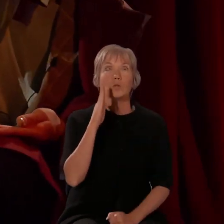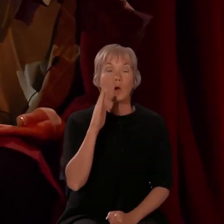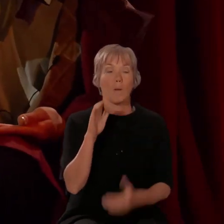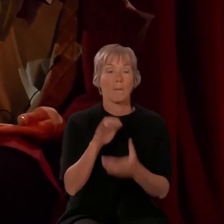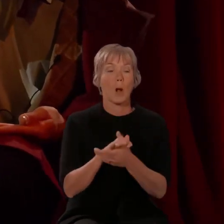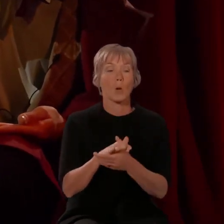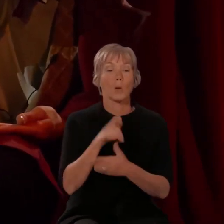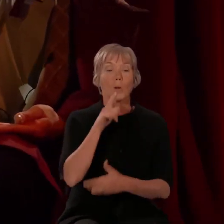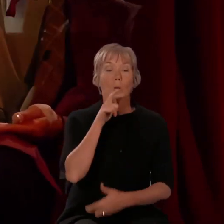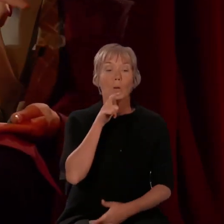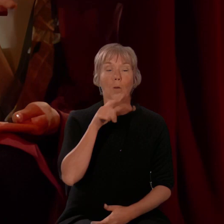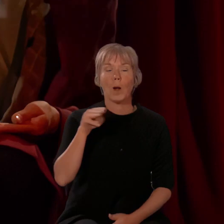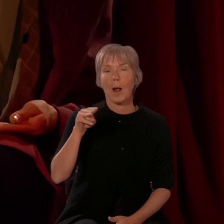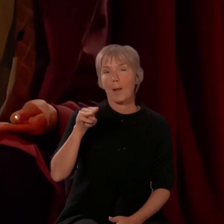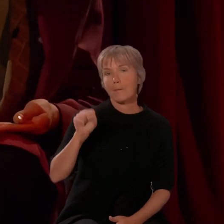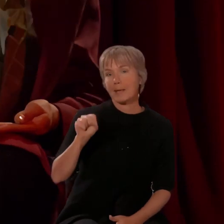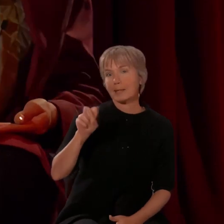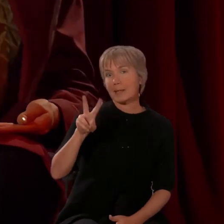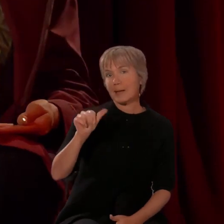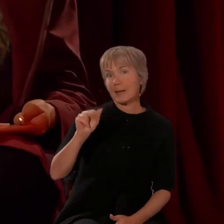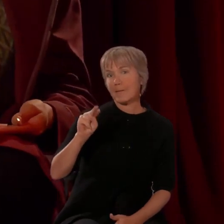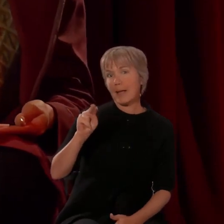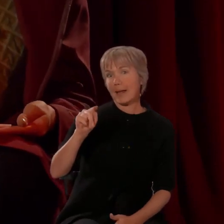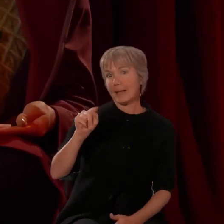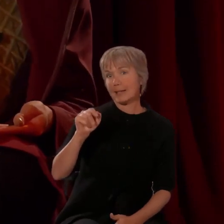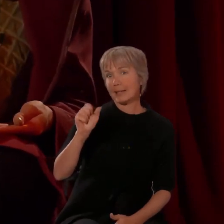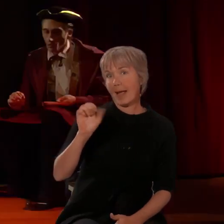and becoming lord of all this luxury and splendor.